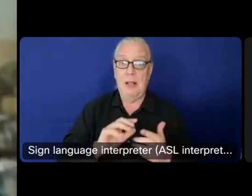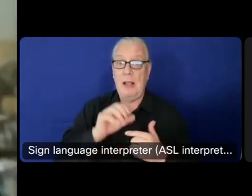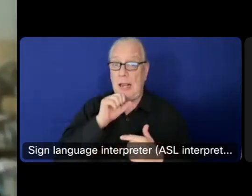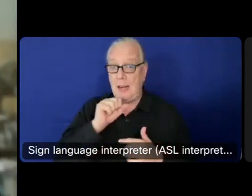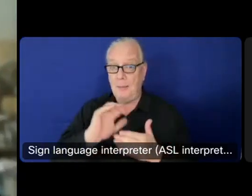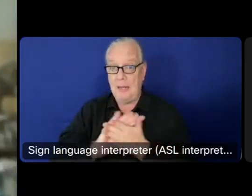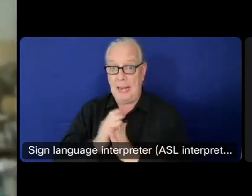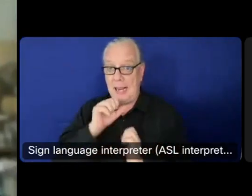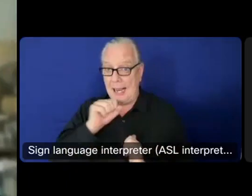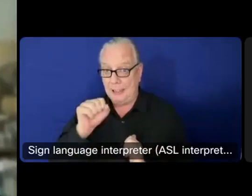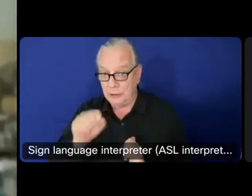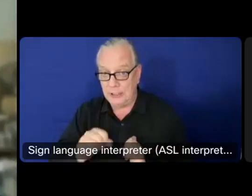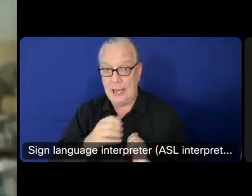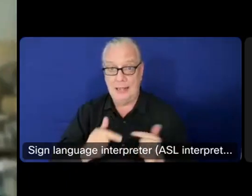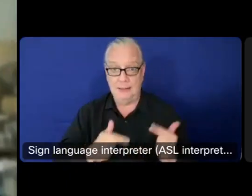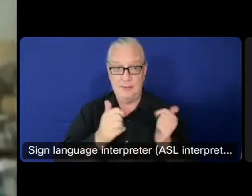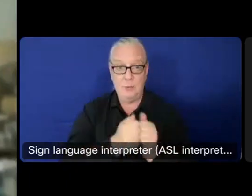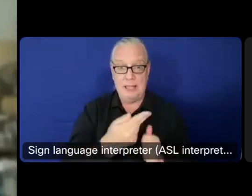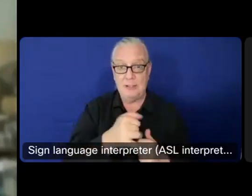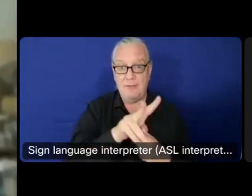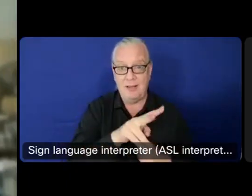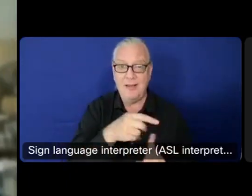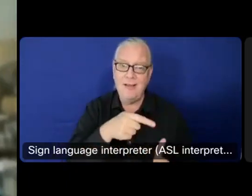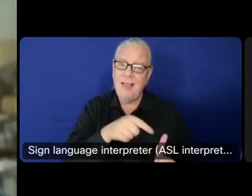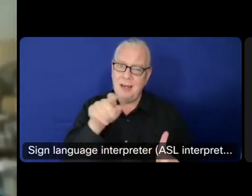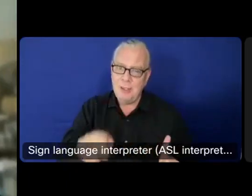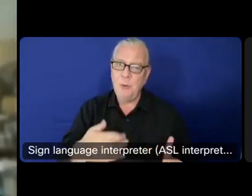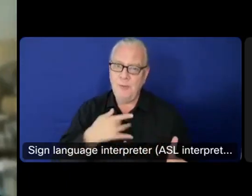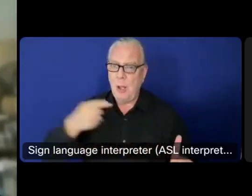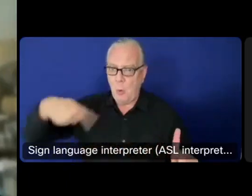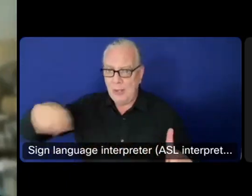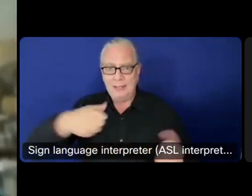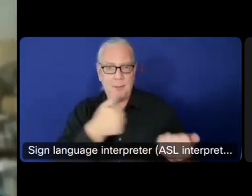specifically need to feel supported. We need to feel like